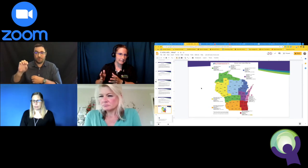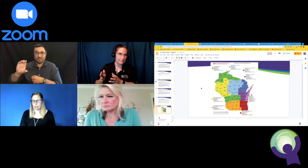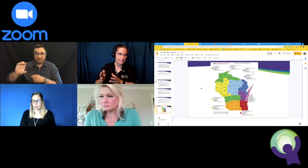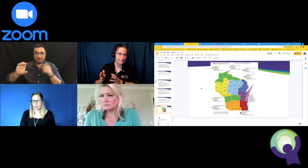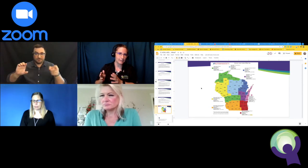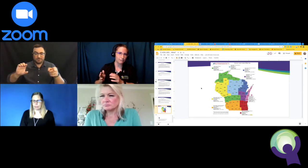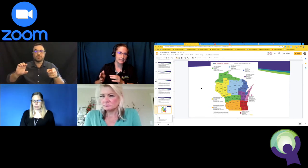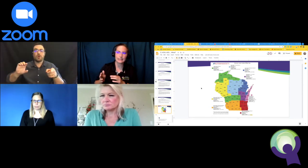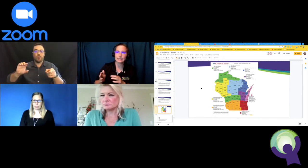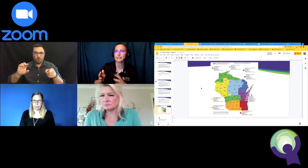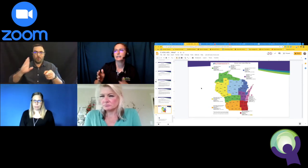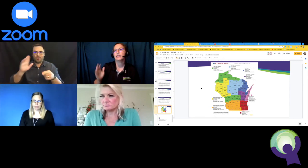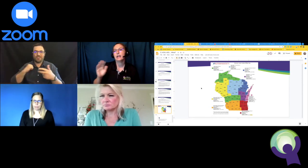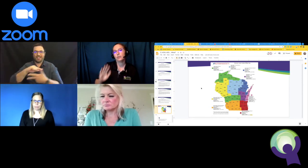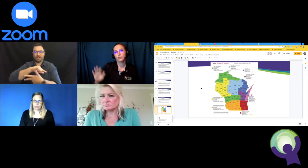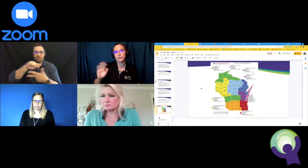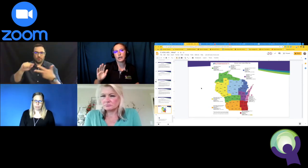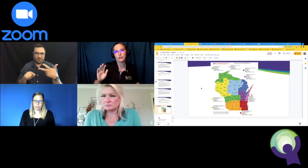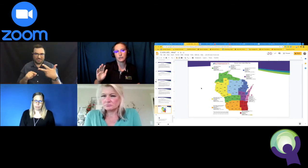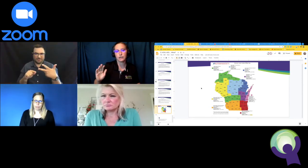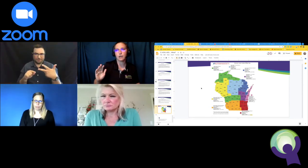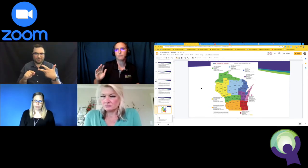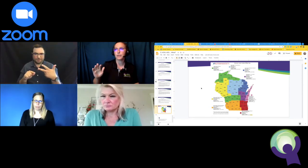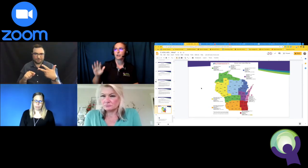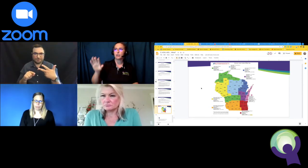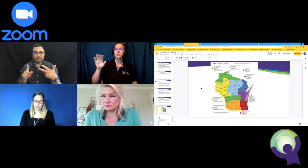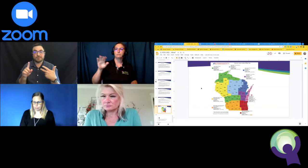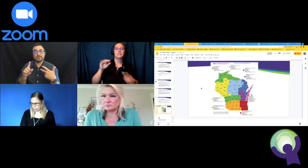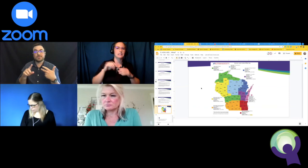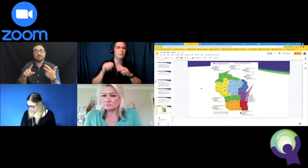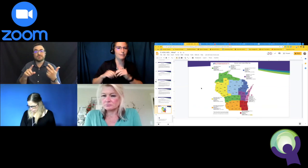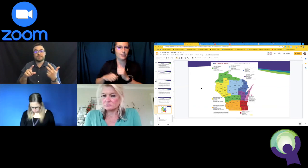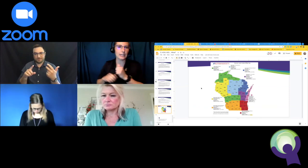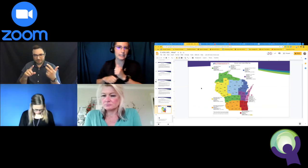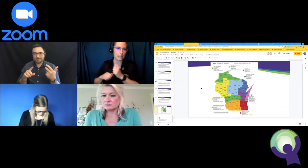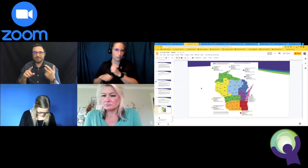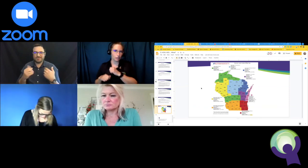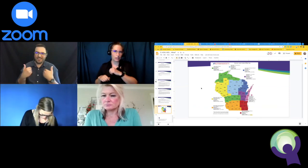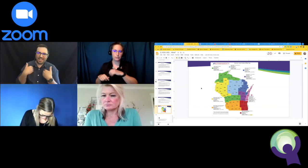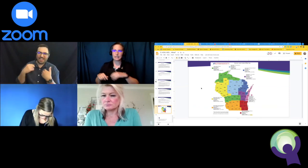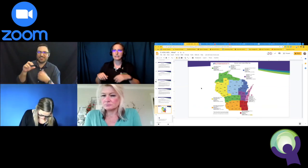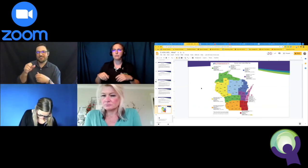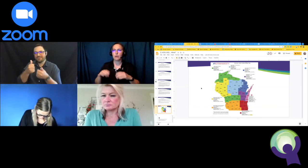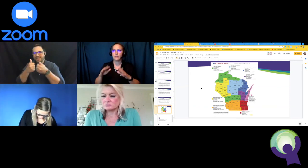in the state of Wisconsin and those are but there are sub affiliates under the greater Wisconsin one that